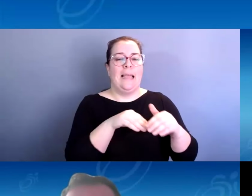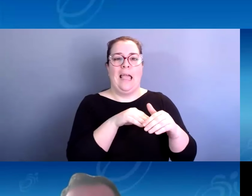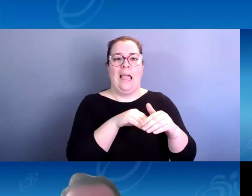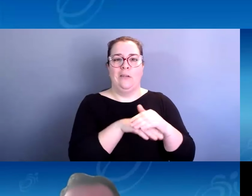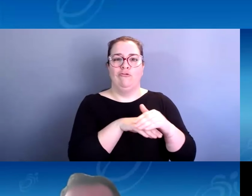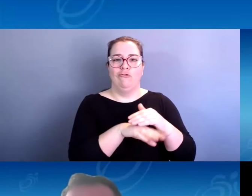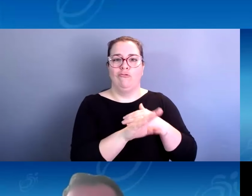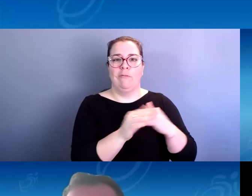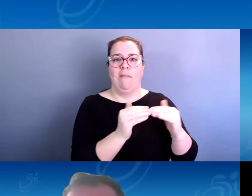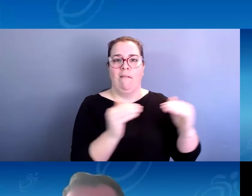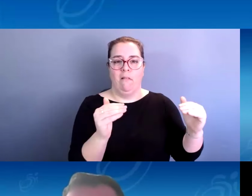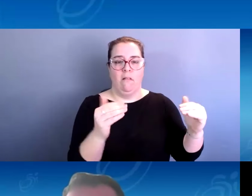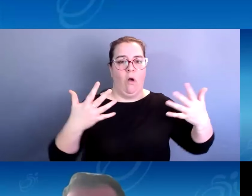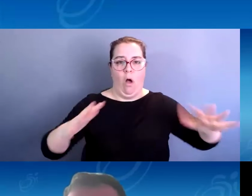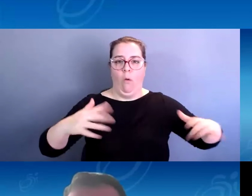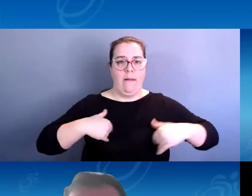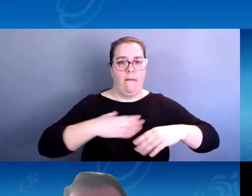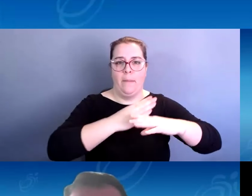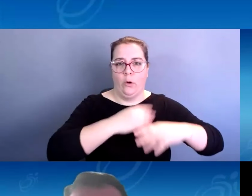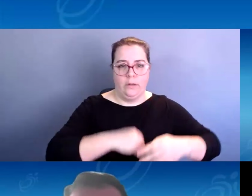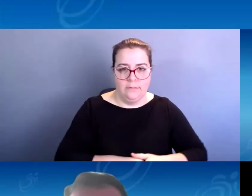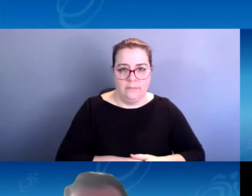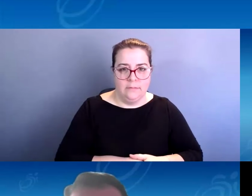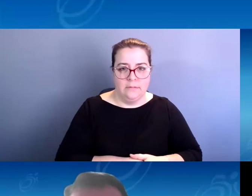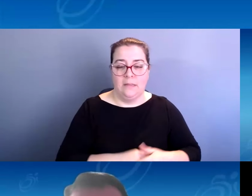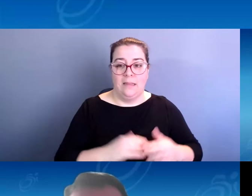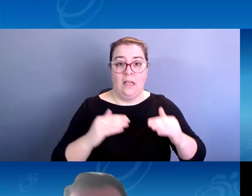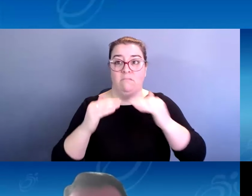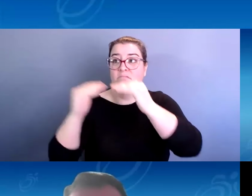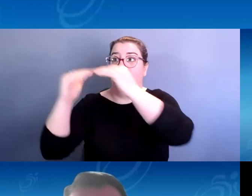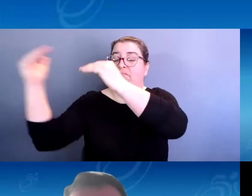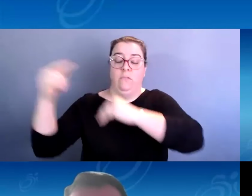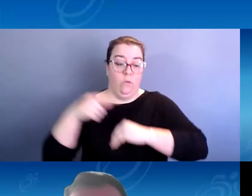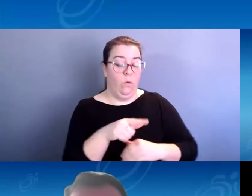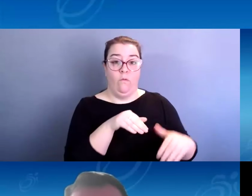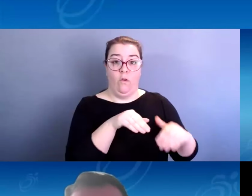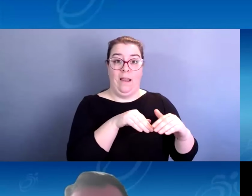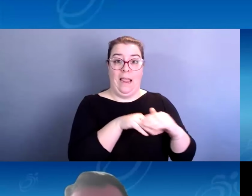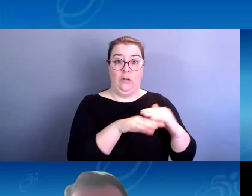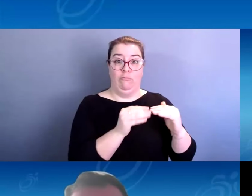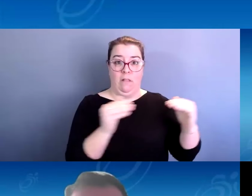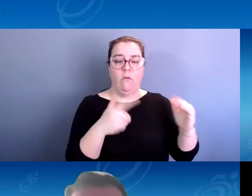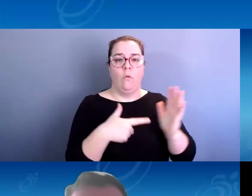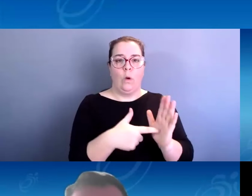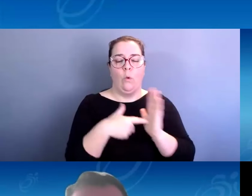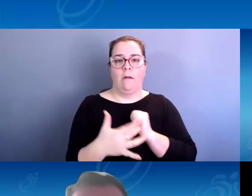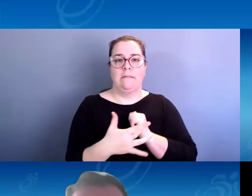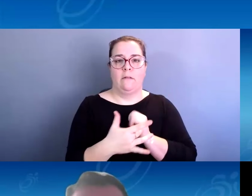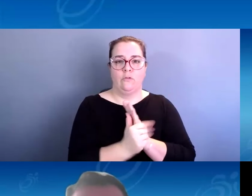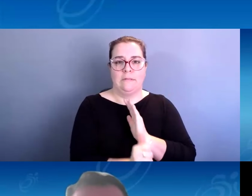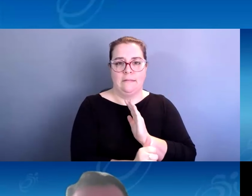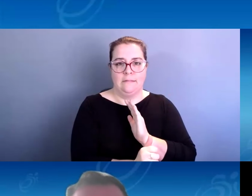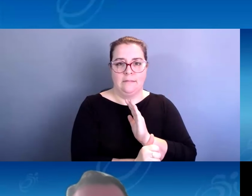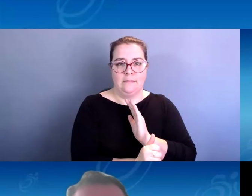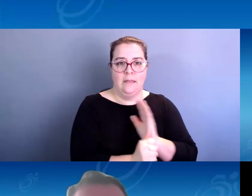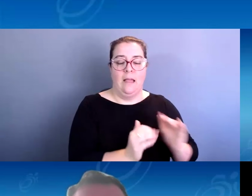And that's because the skill sets are different. You need technical skills to do entry level jobs, but you actually need people skills to do, to, to do leadership roles.